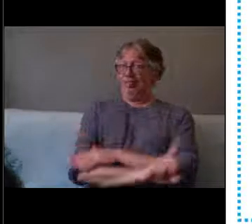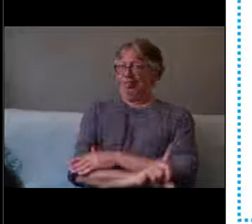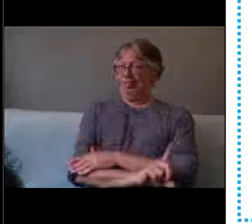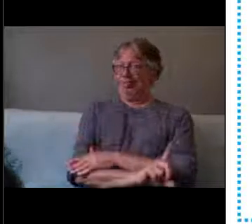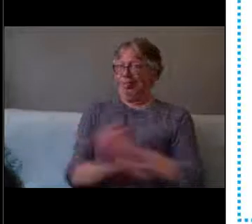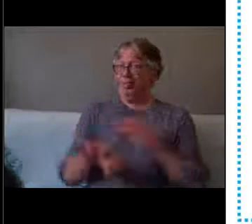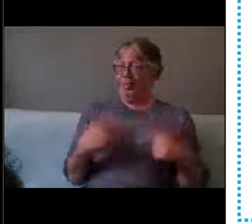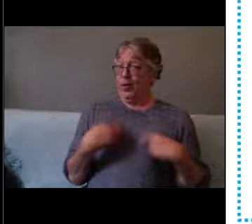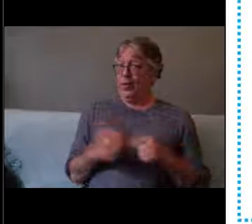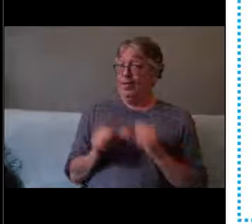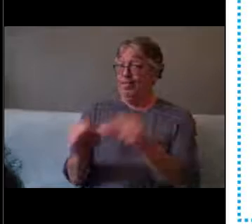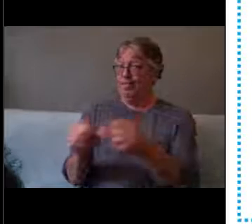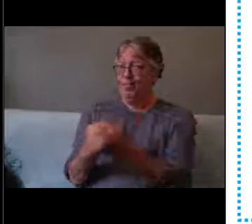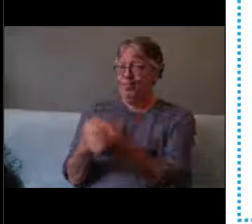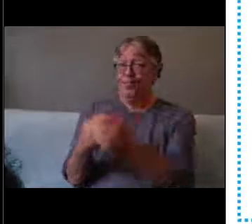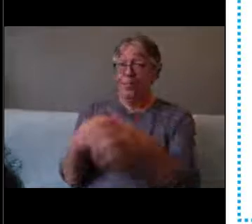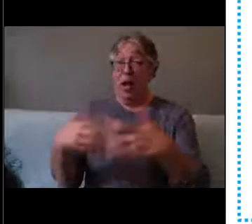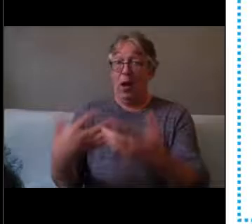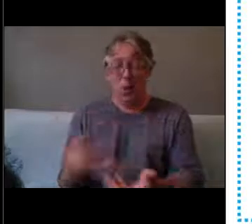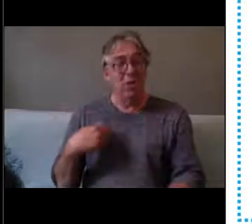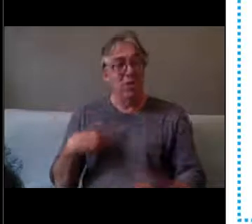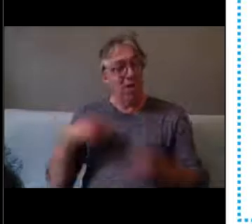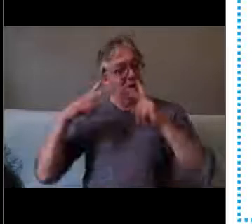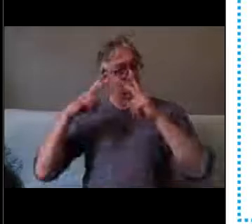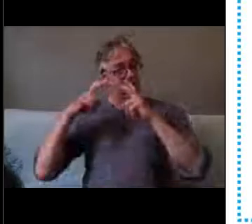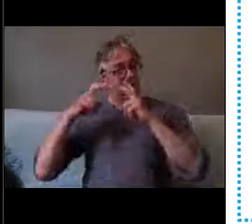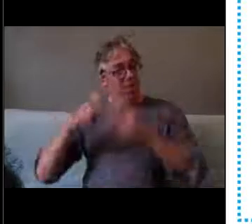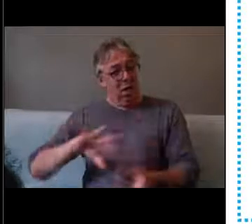This translates into the funding, actually